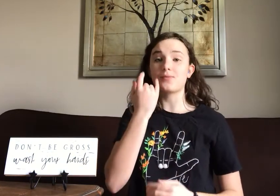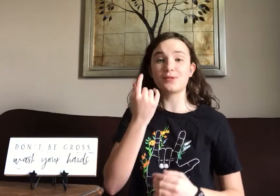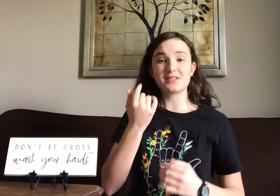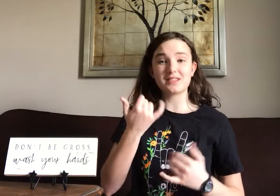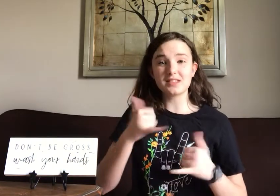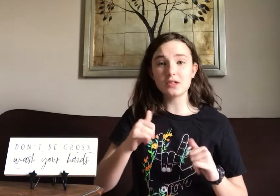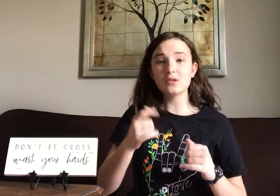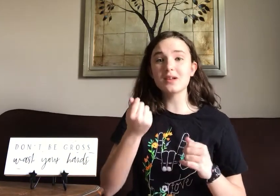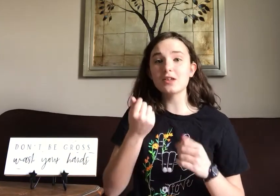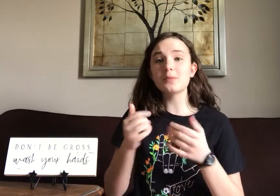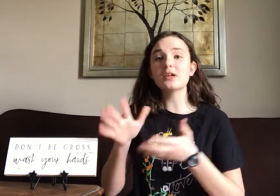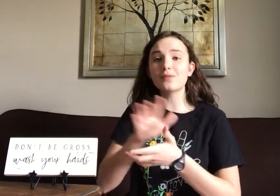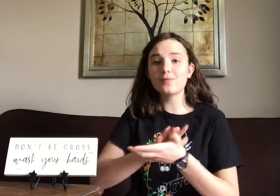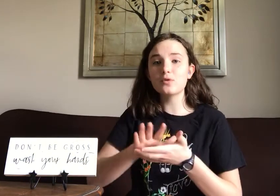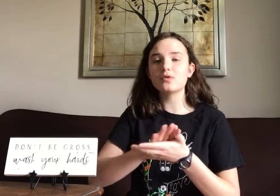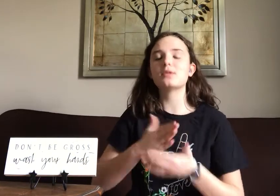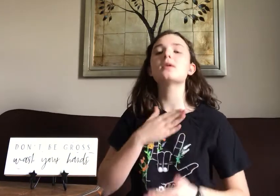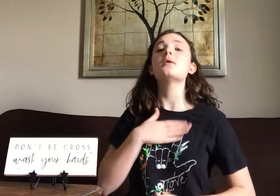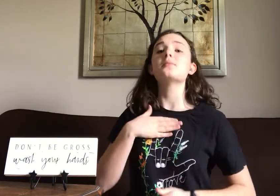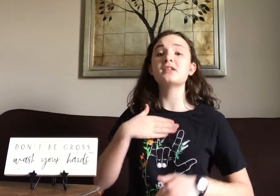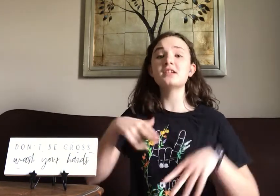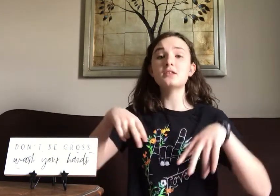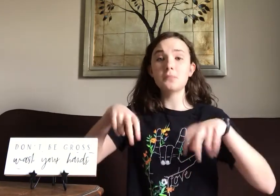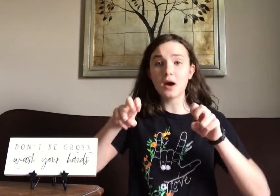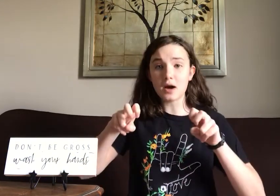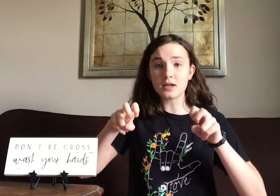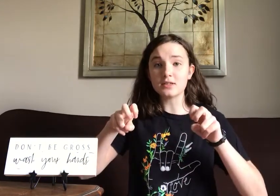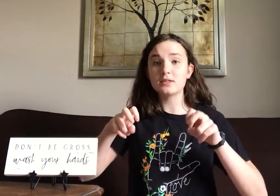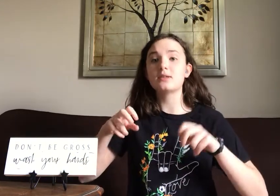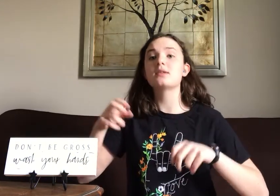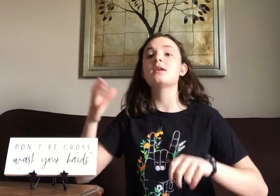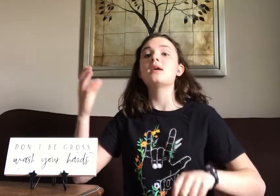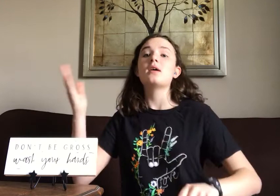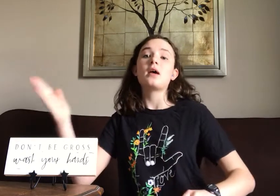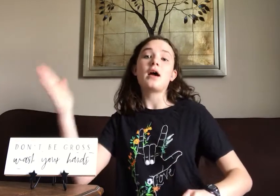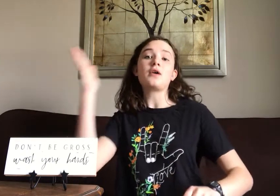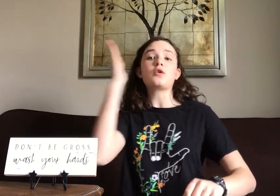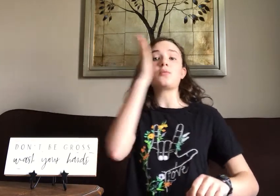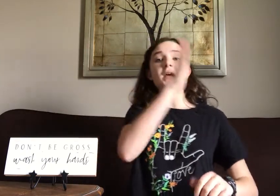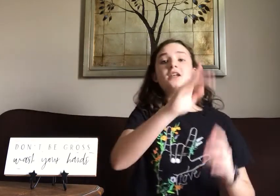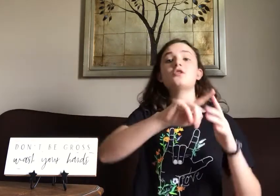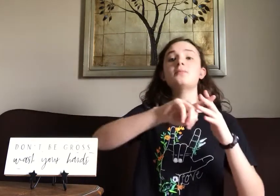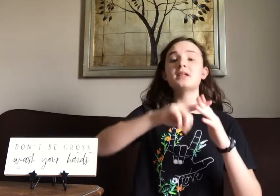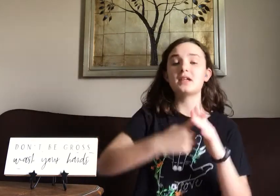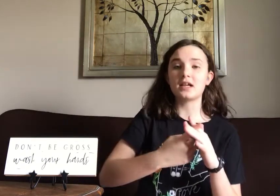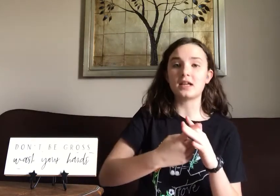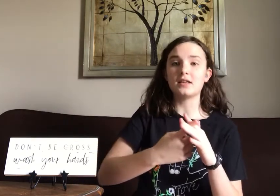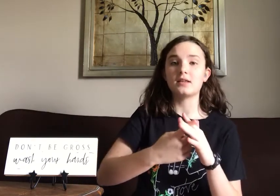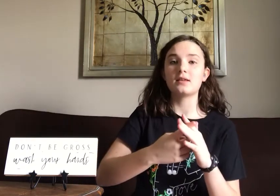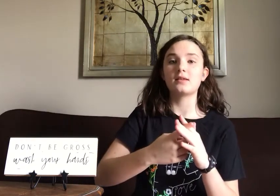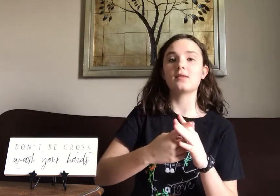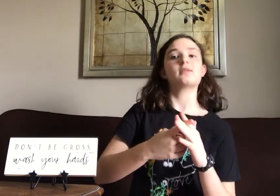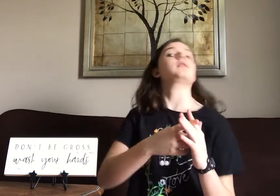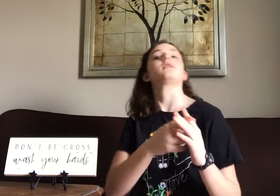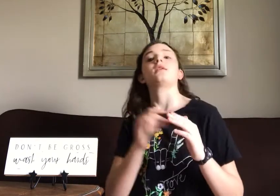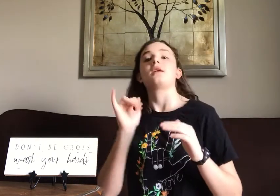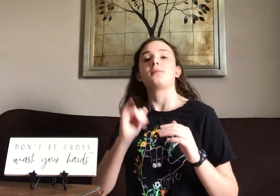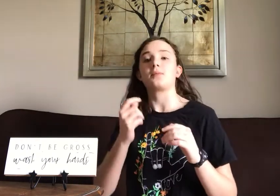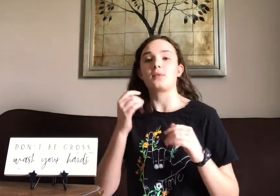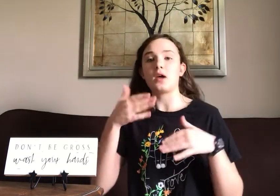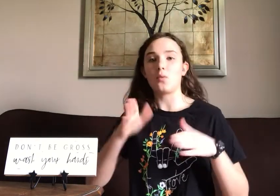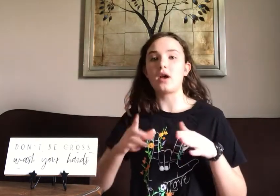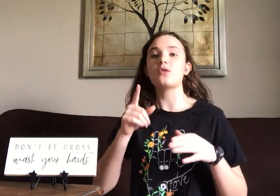Now if you are still a little confused, please pause and go back to the beginning that way